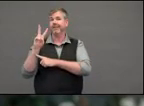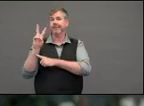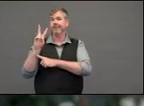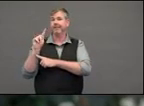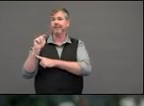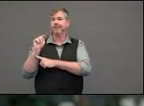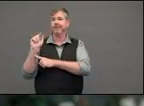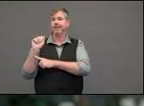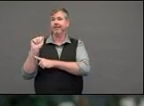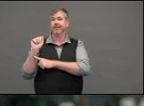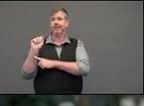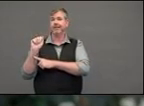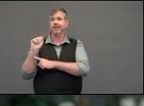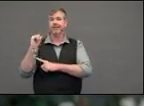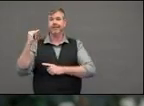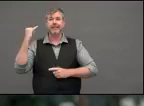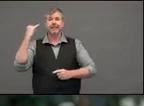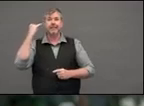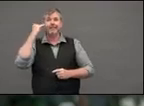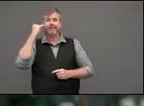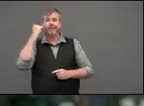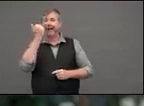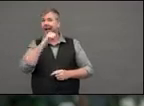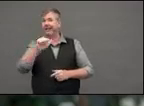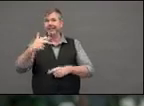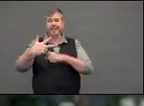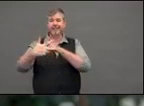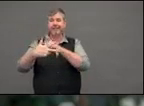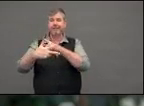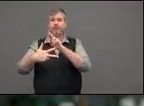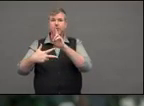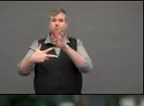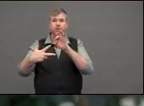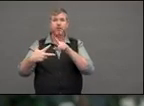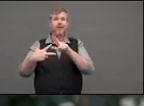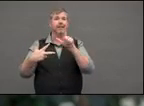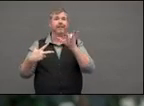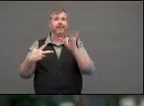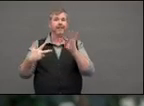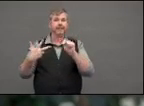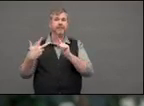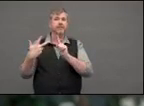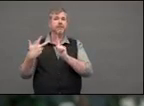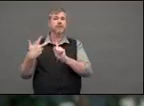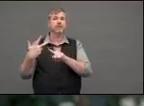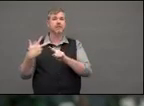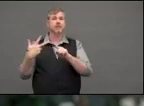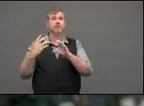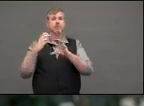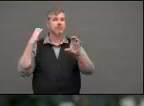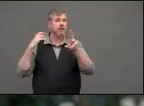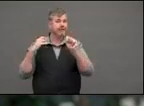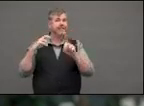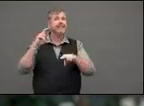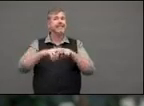an uber is to um try to sit in the back and like opposite of the person and then